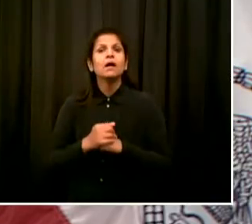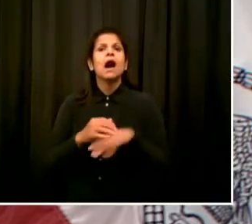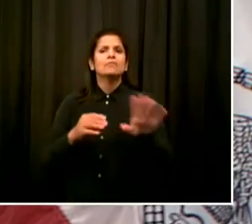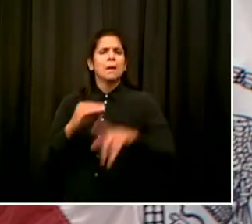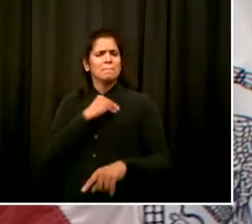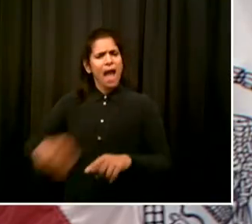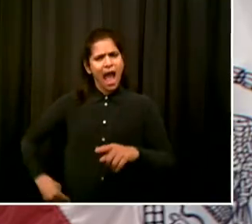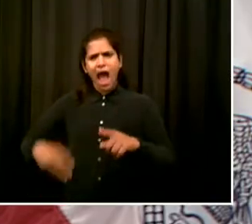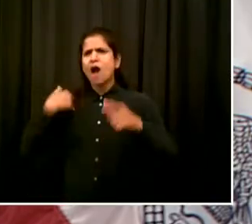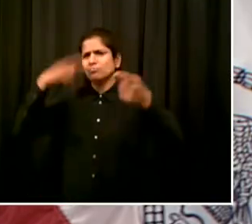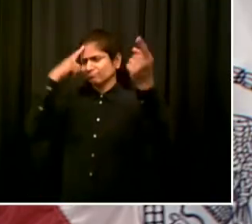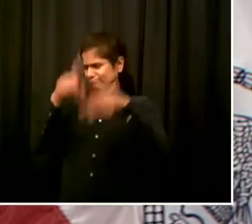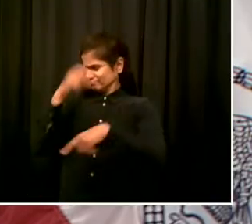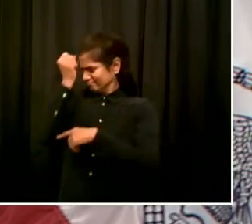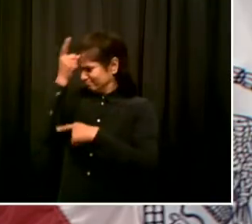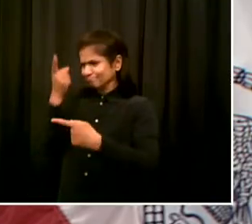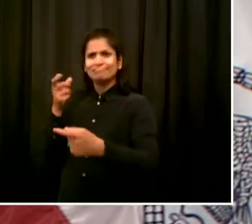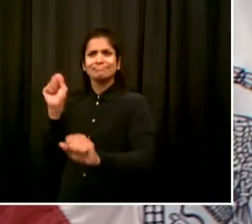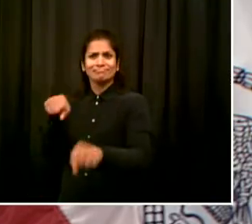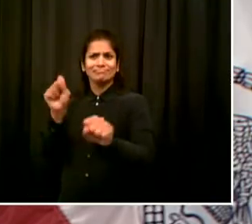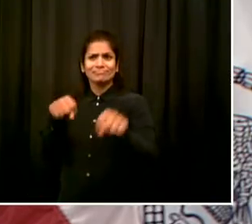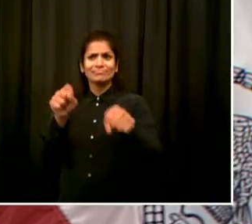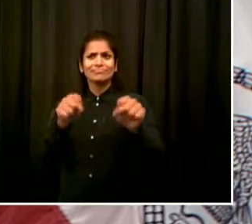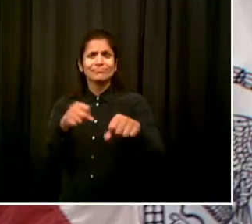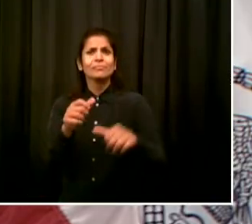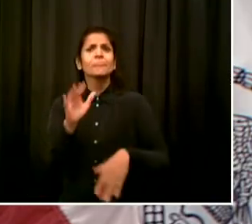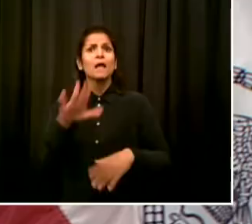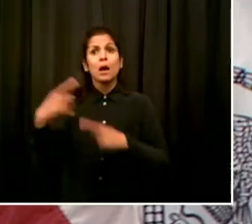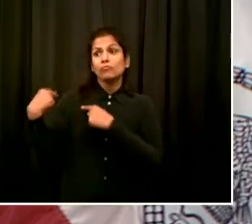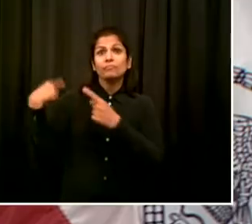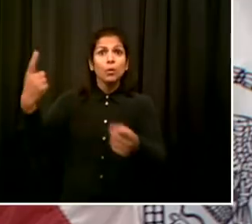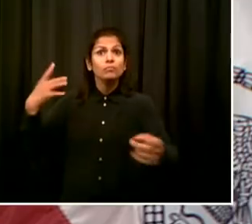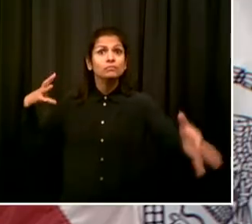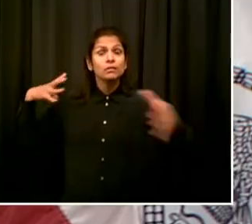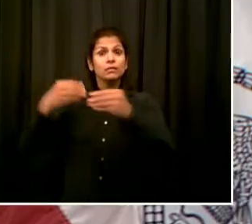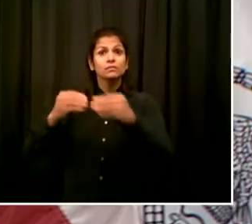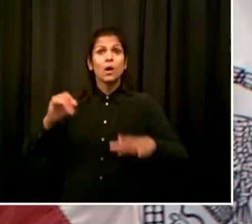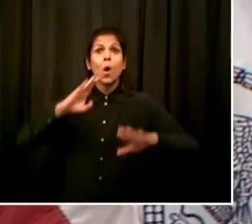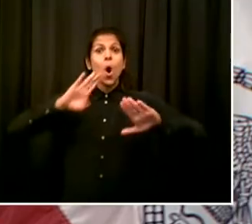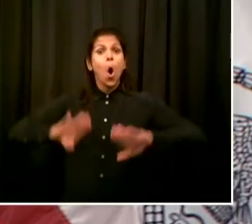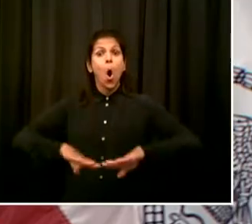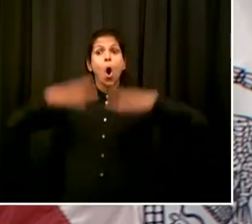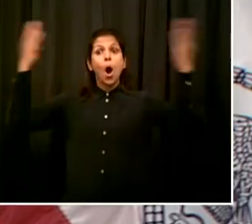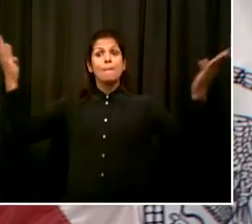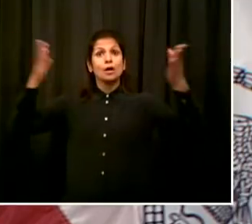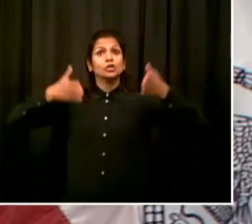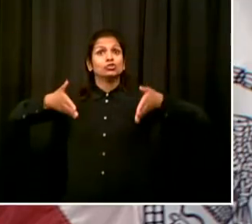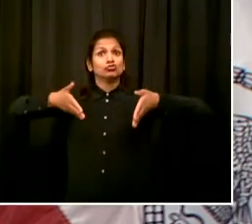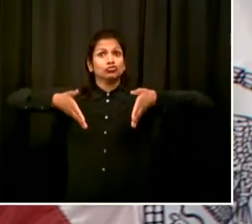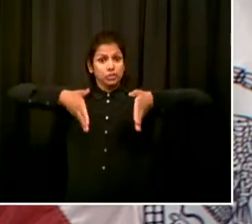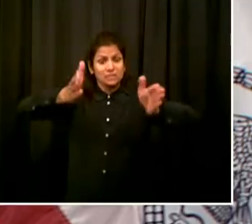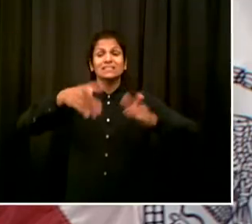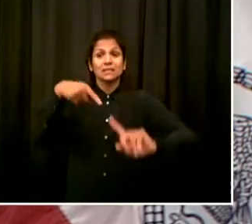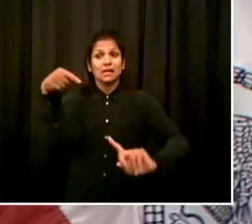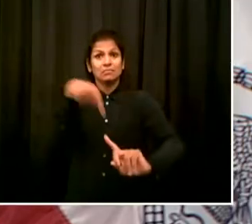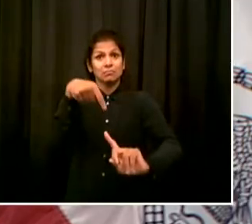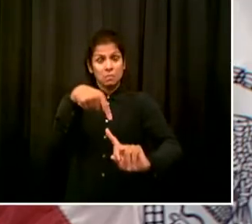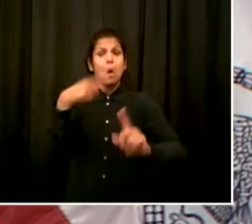A LOT FURTHER. THE OPEN STREETS I WANT TO GIVE THE CITY COUNCIL CREDIT, WE PUSHED THAT IDEA ANWD OERKD HAR D AND IT TOOK A